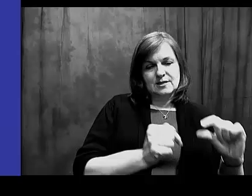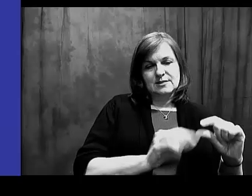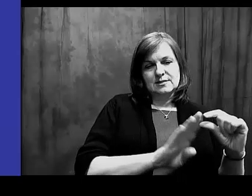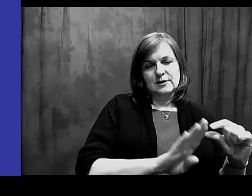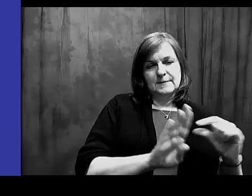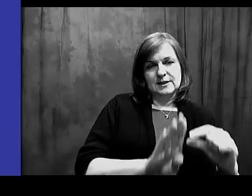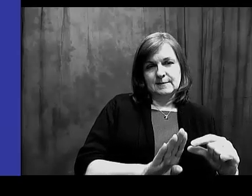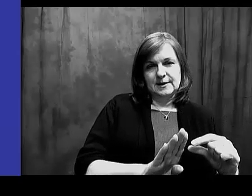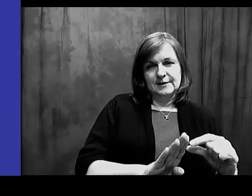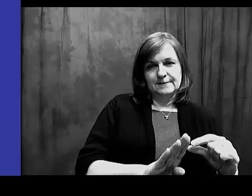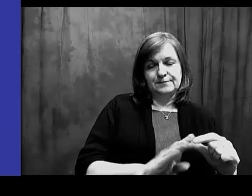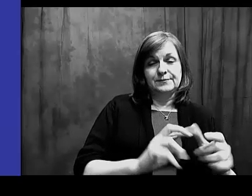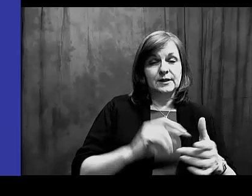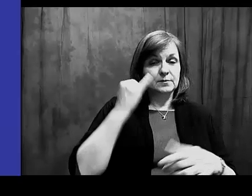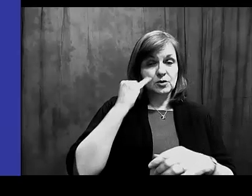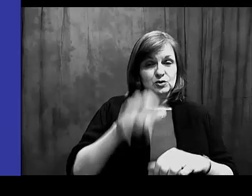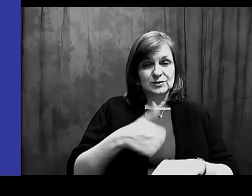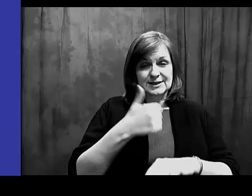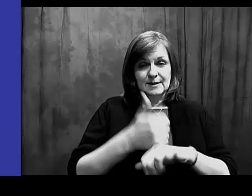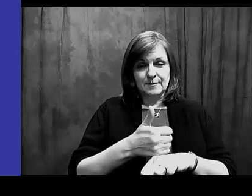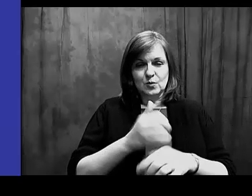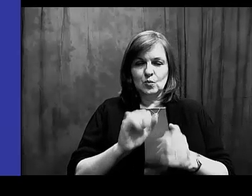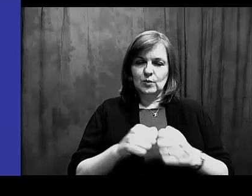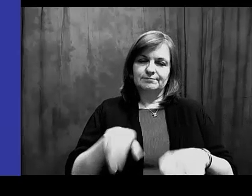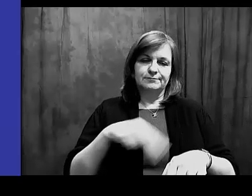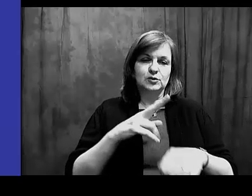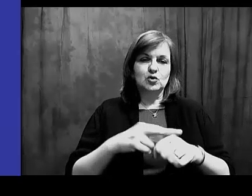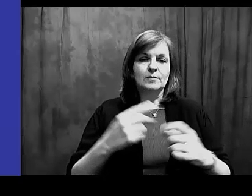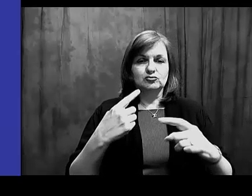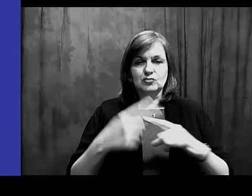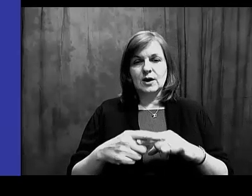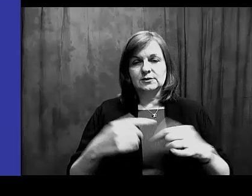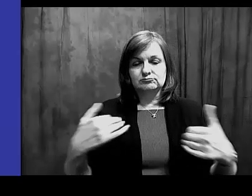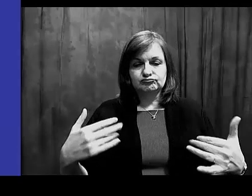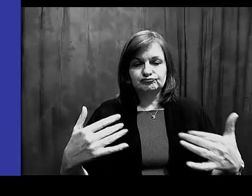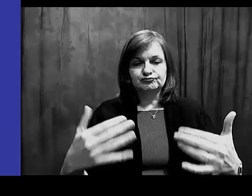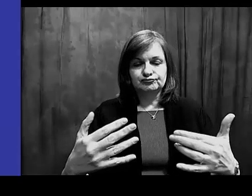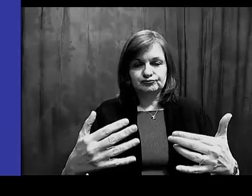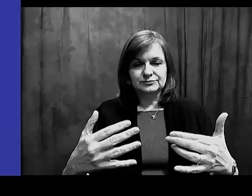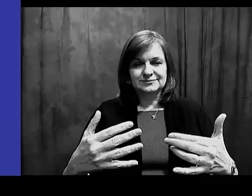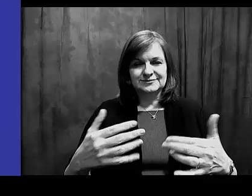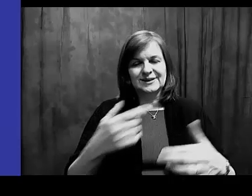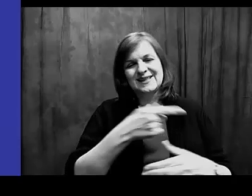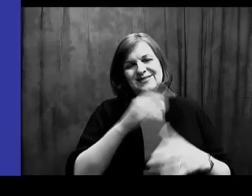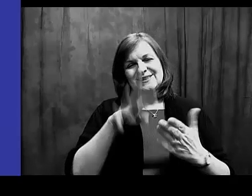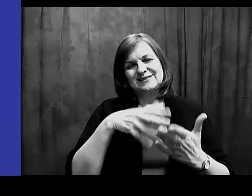little "b" little "b" in this case if you set that up in our normal crosses